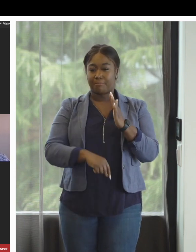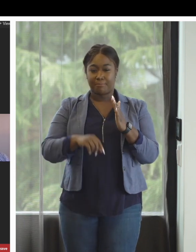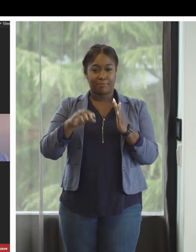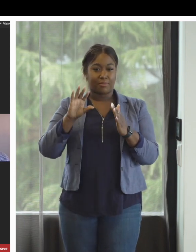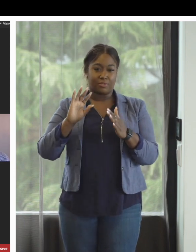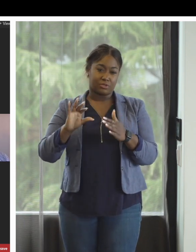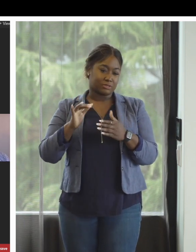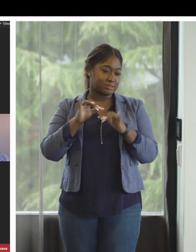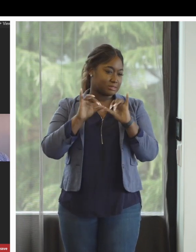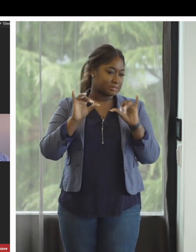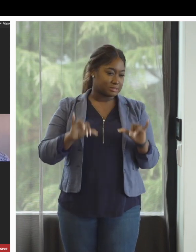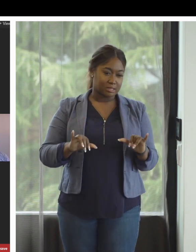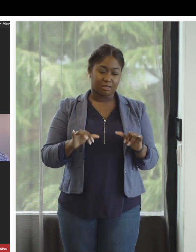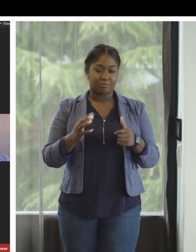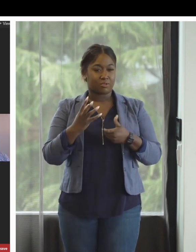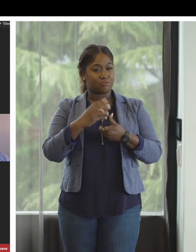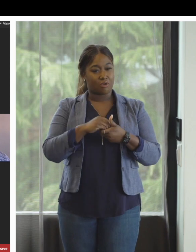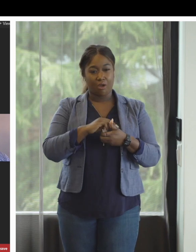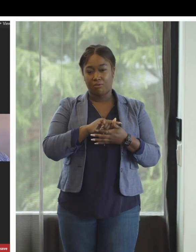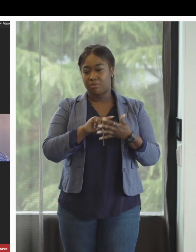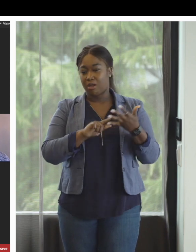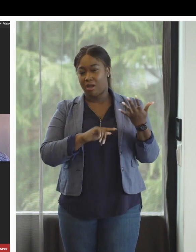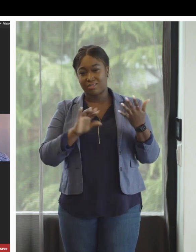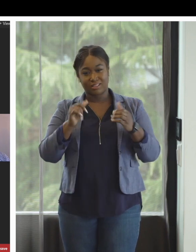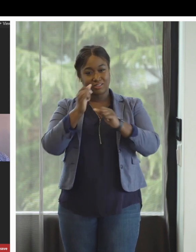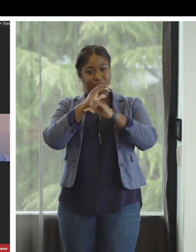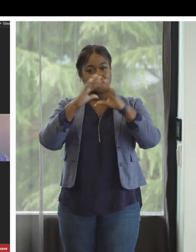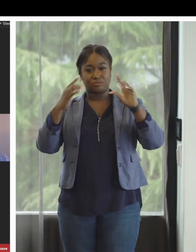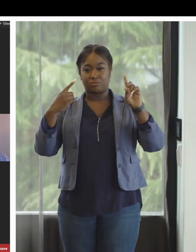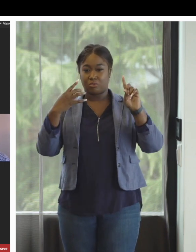the really the vision that we are striving for where the